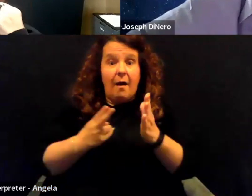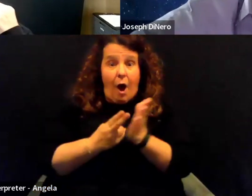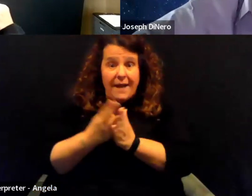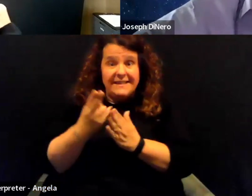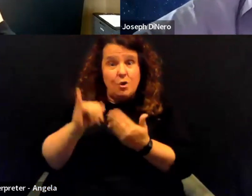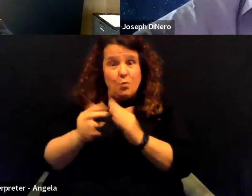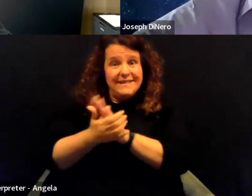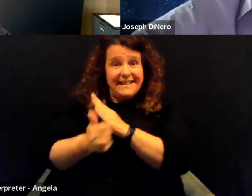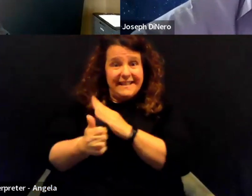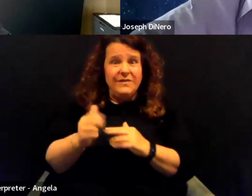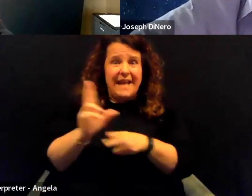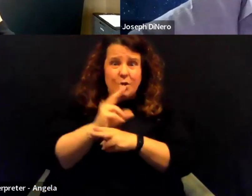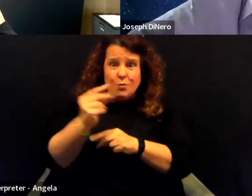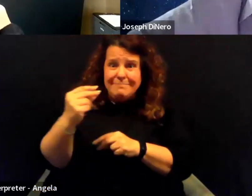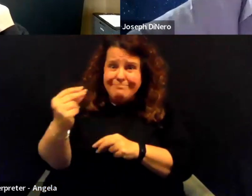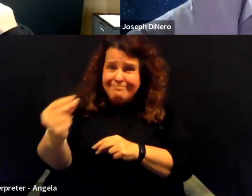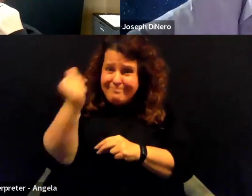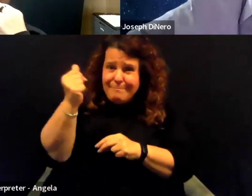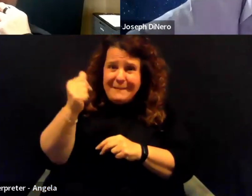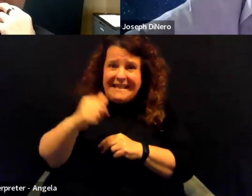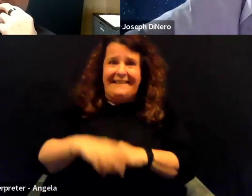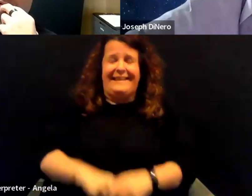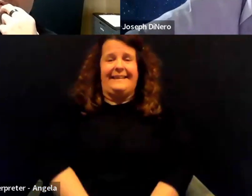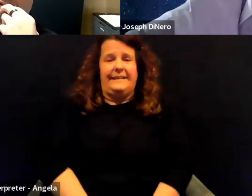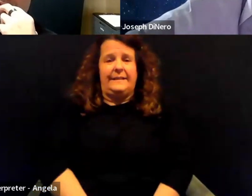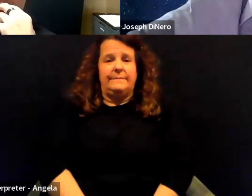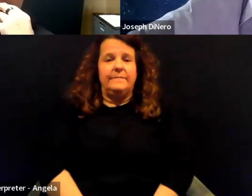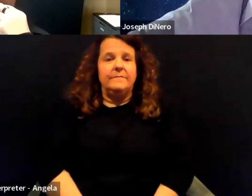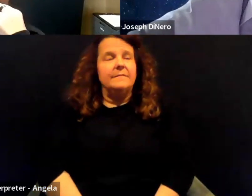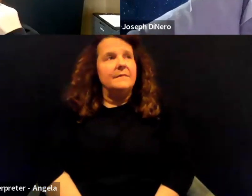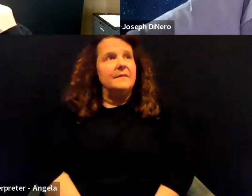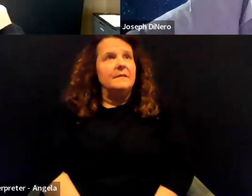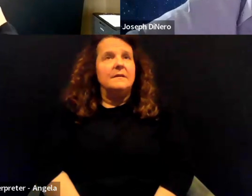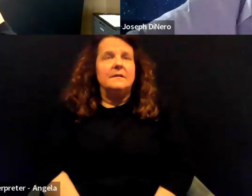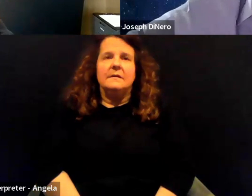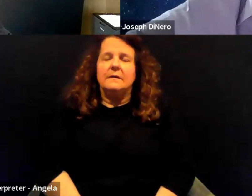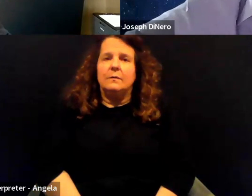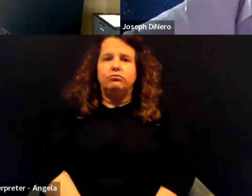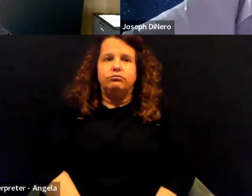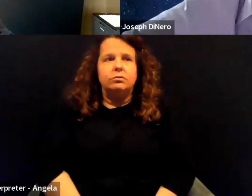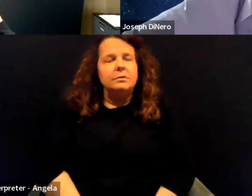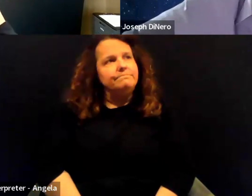So, I don't know how, you know, how much, how, so